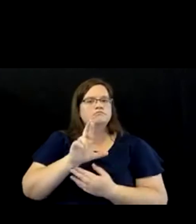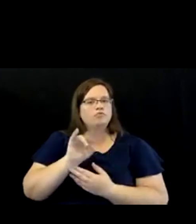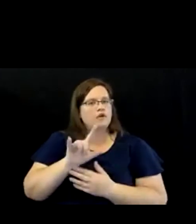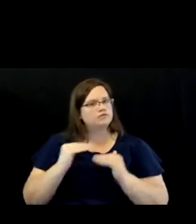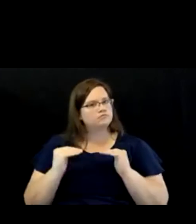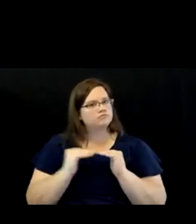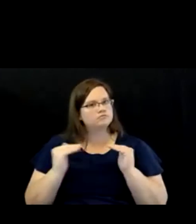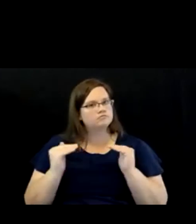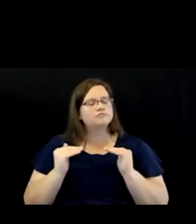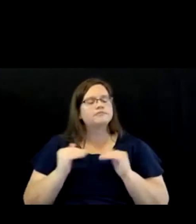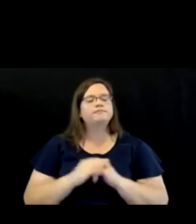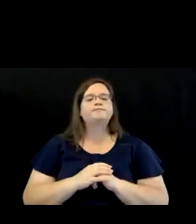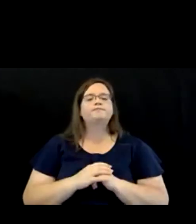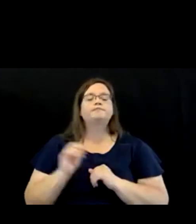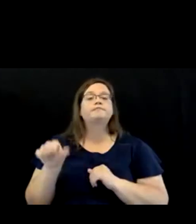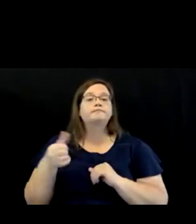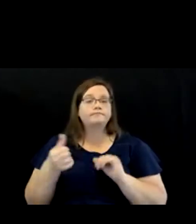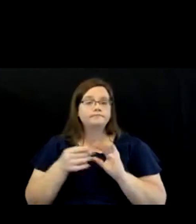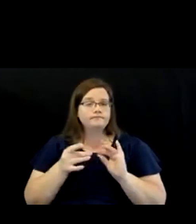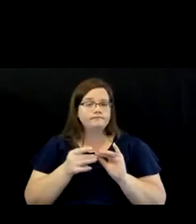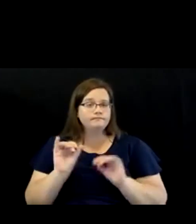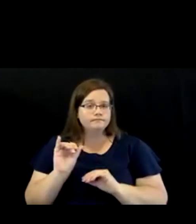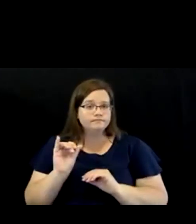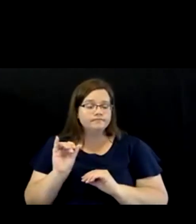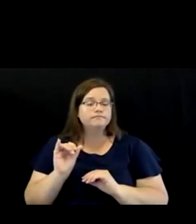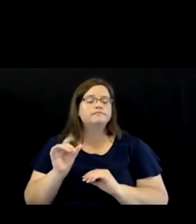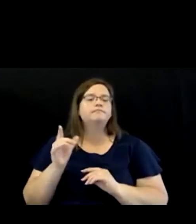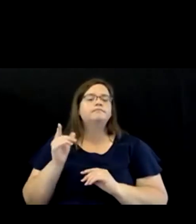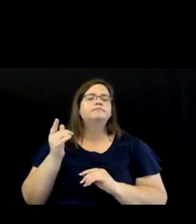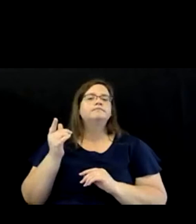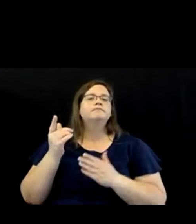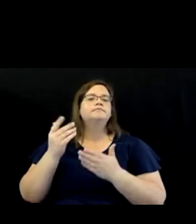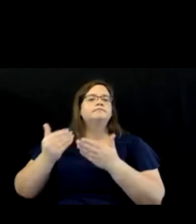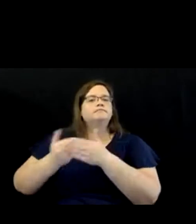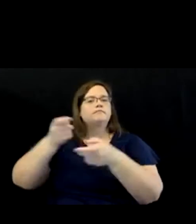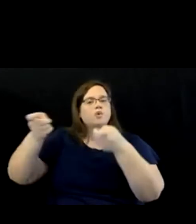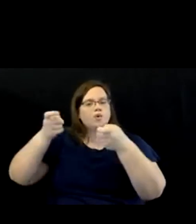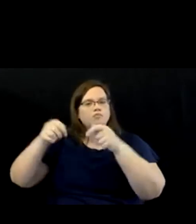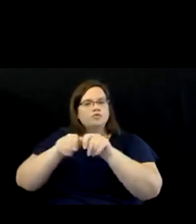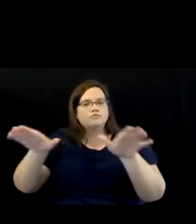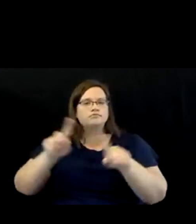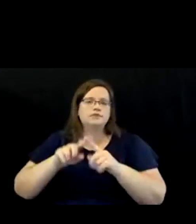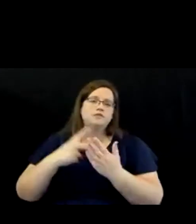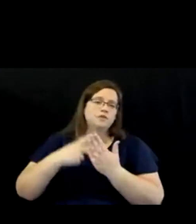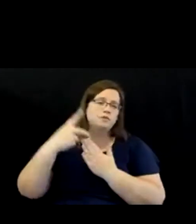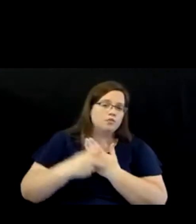The other thing I will mention is as the new administration starts rolling out new priorities and programs, we're very much interested